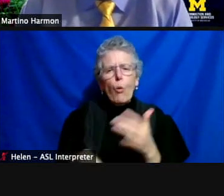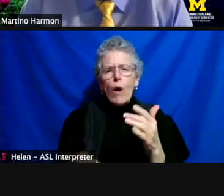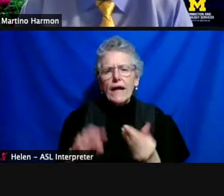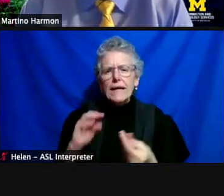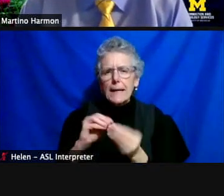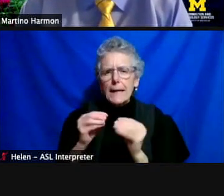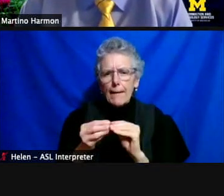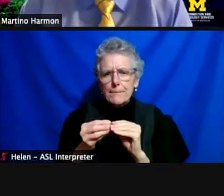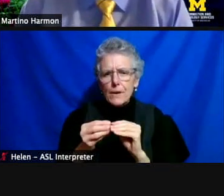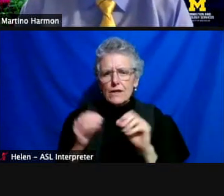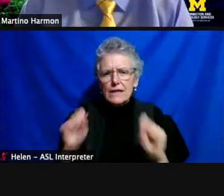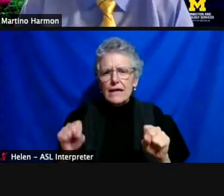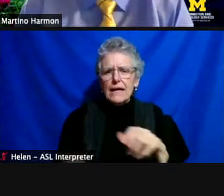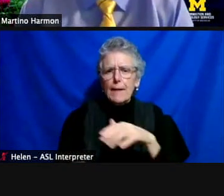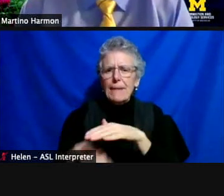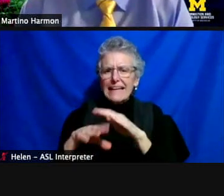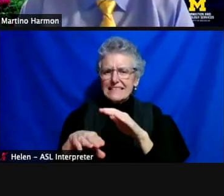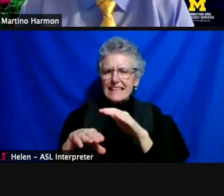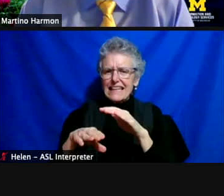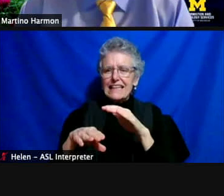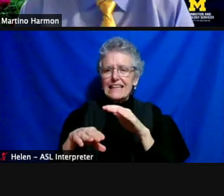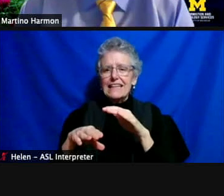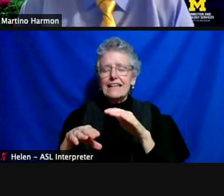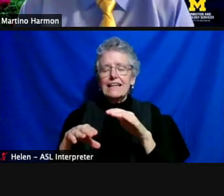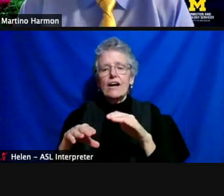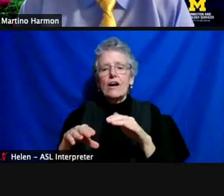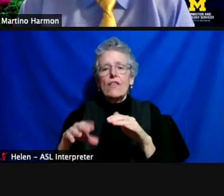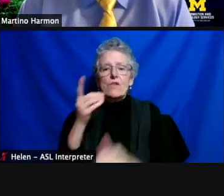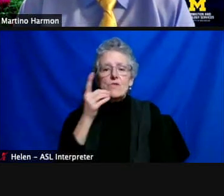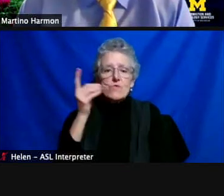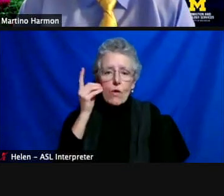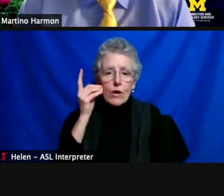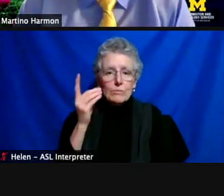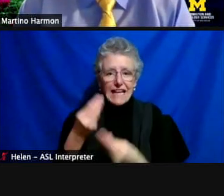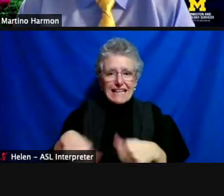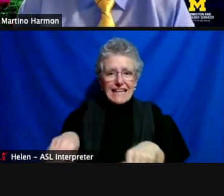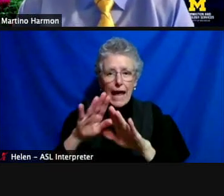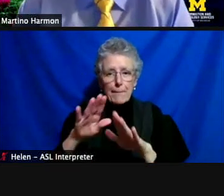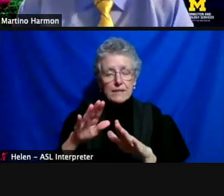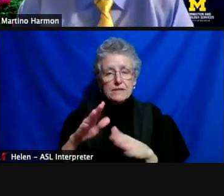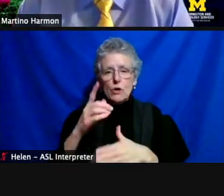on campus being occupied? Basically what portion of undergraduates